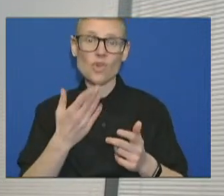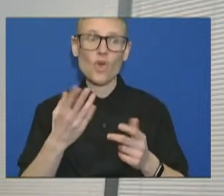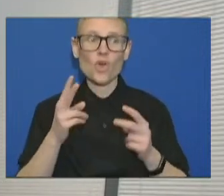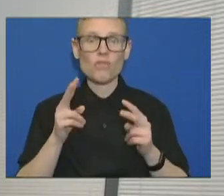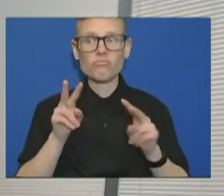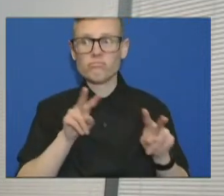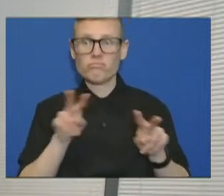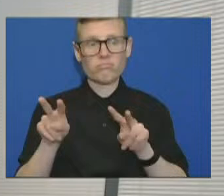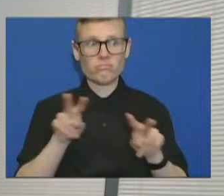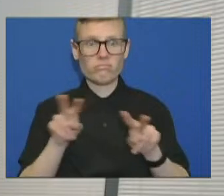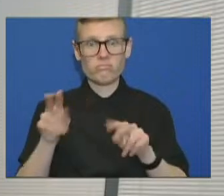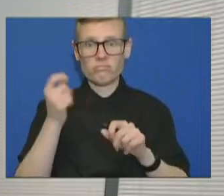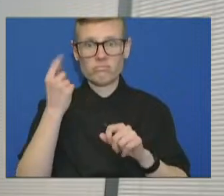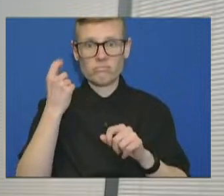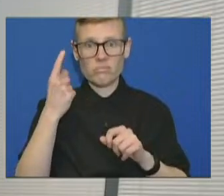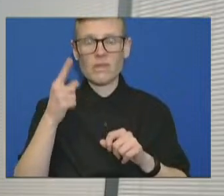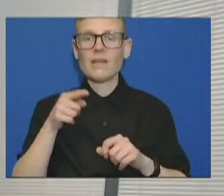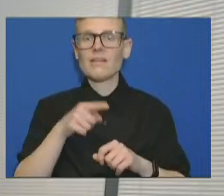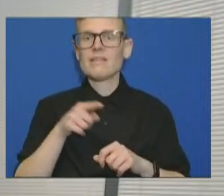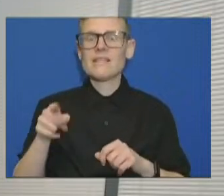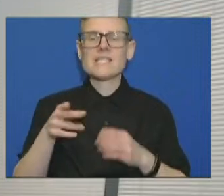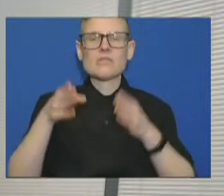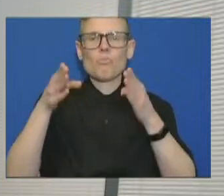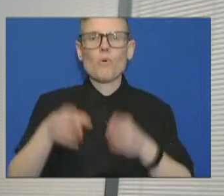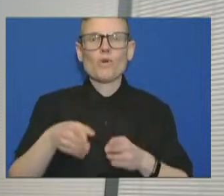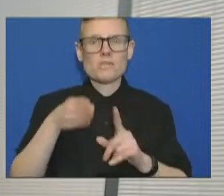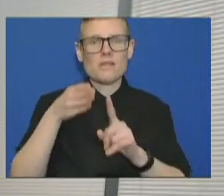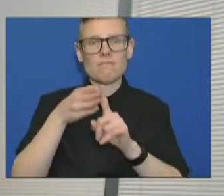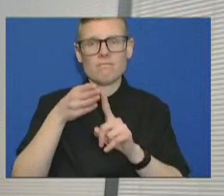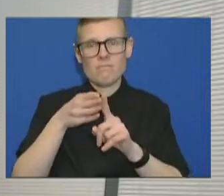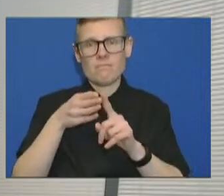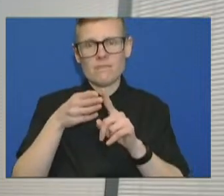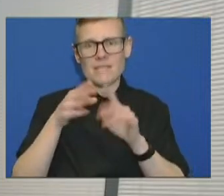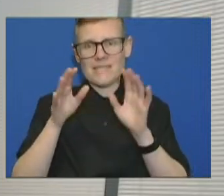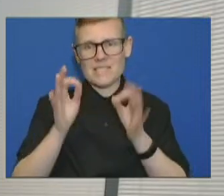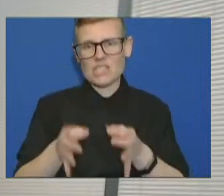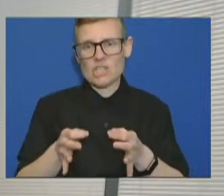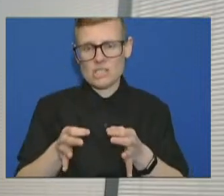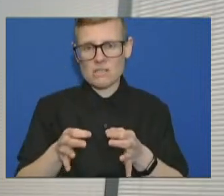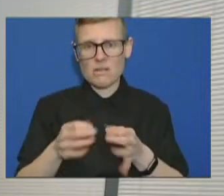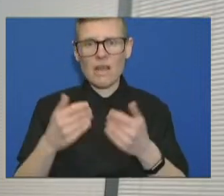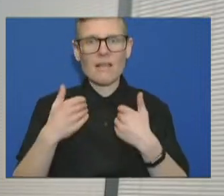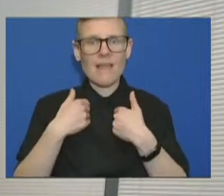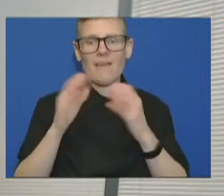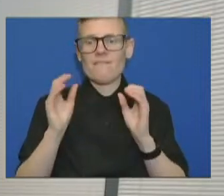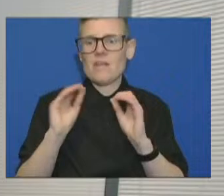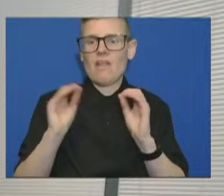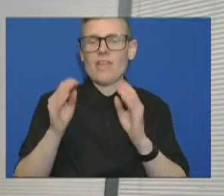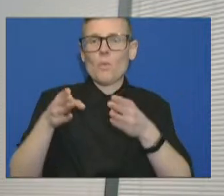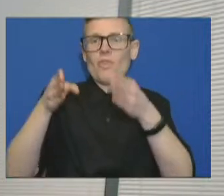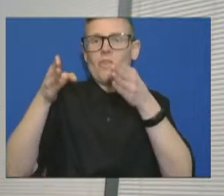another position. That's a good way of looking at it, because